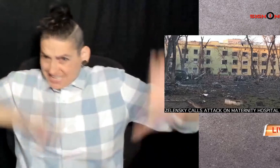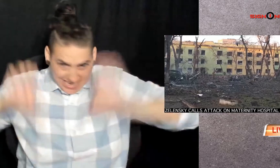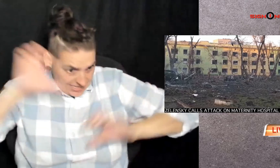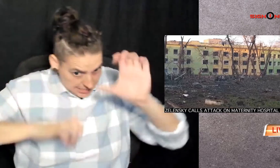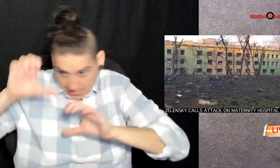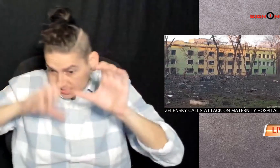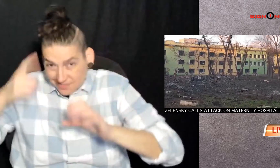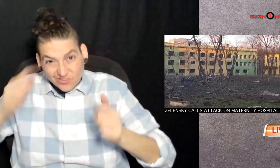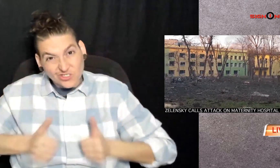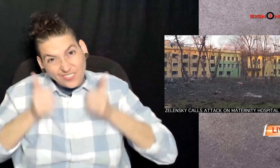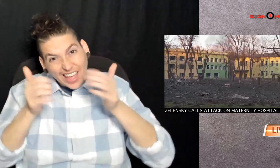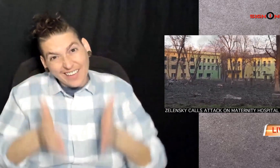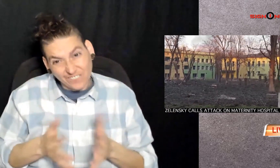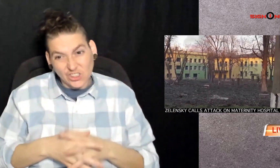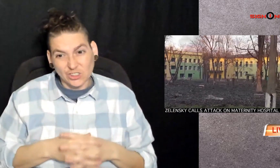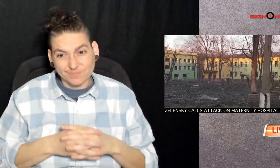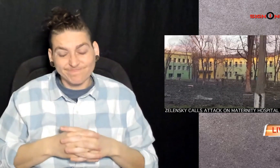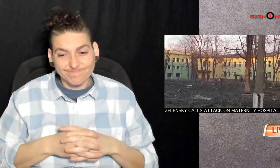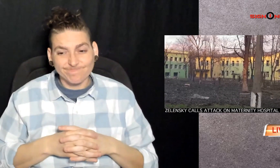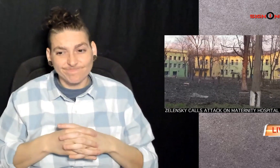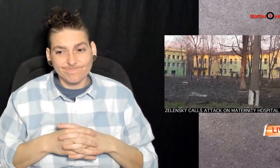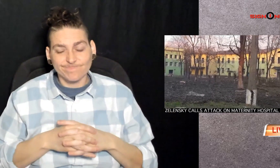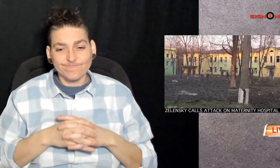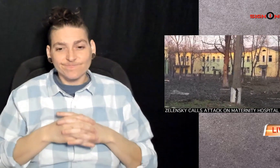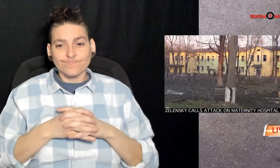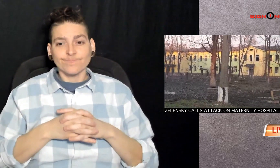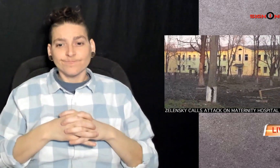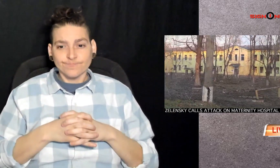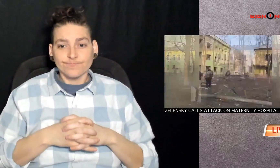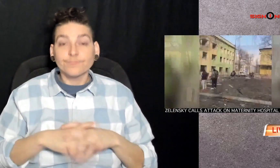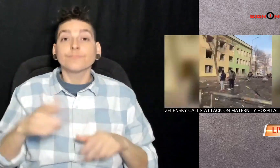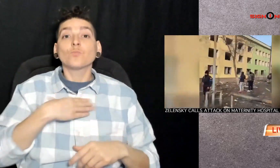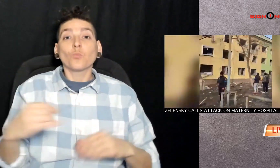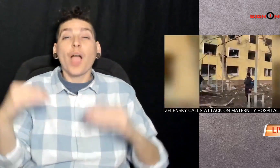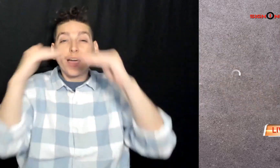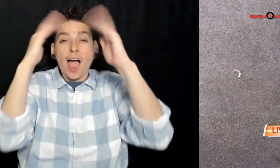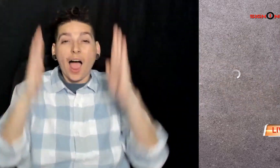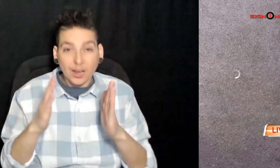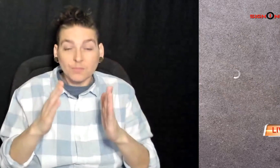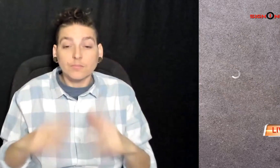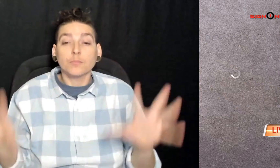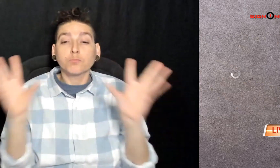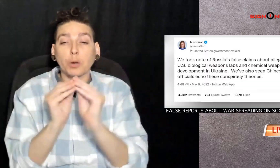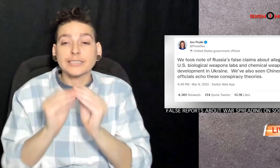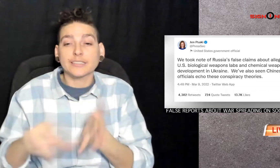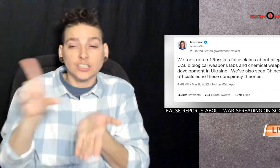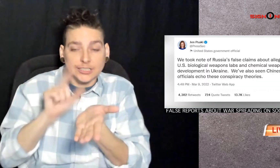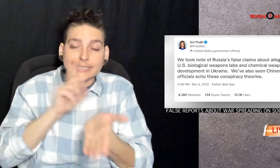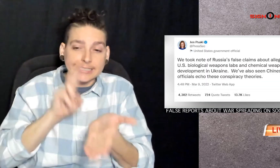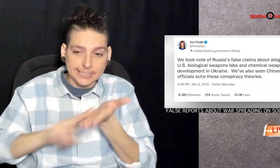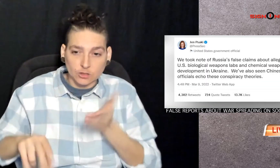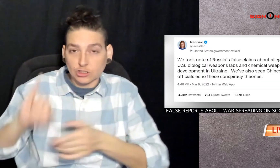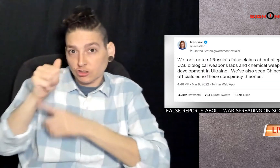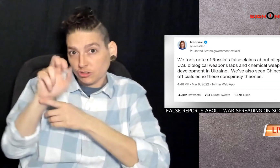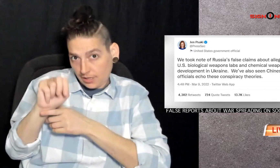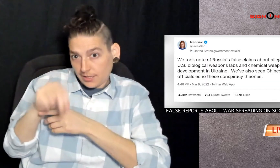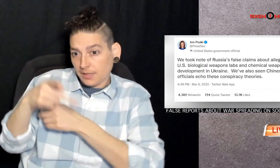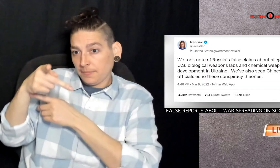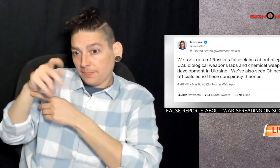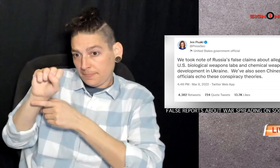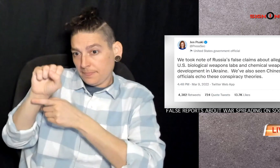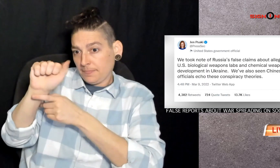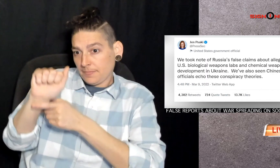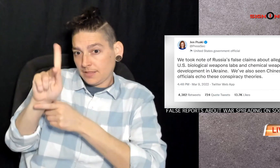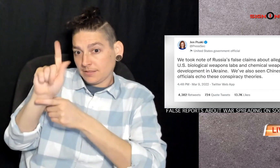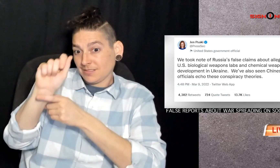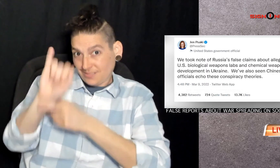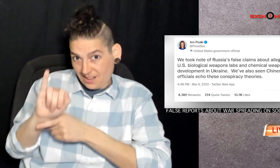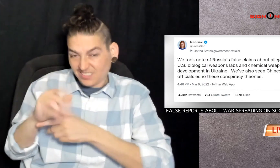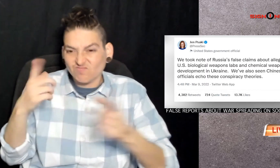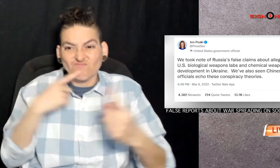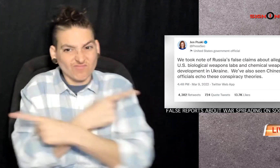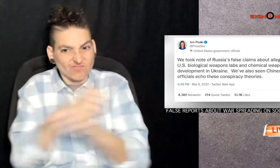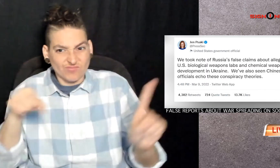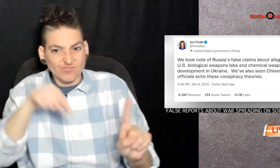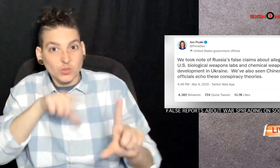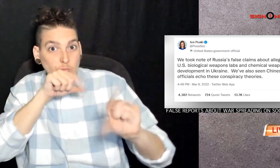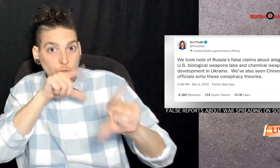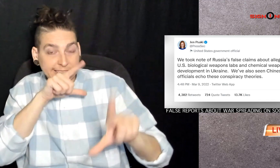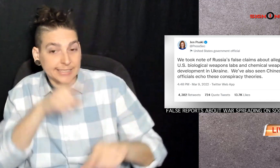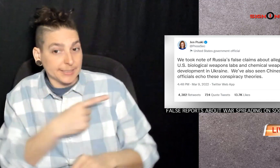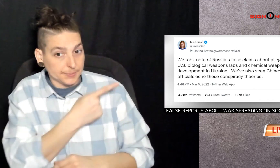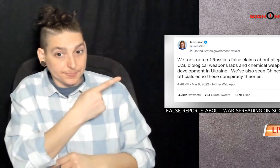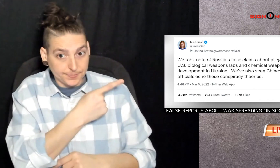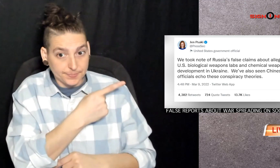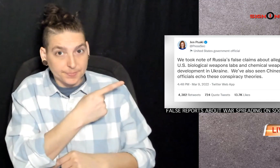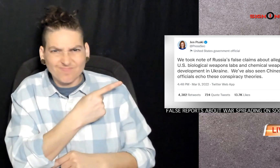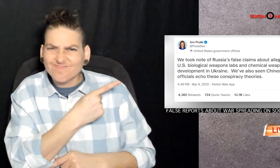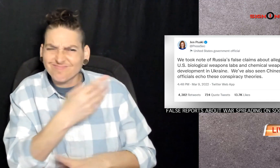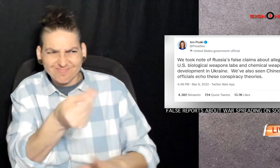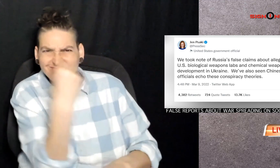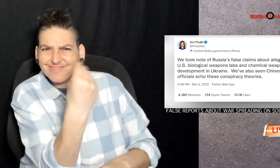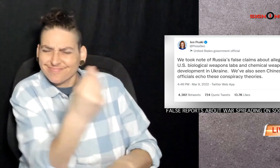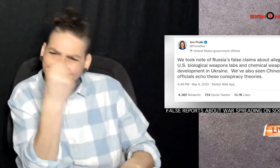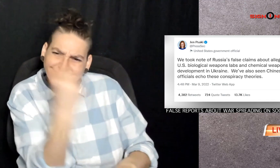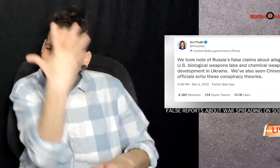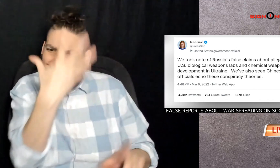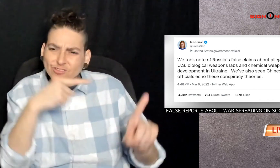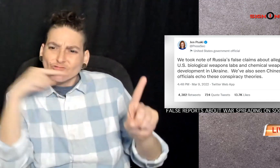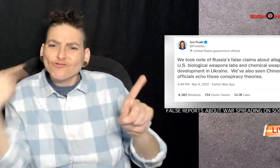frantic search for survivors White House press secretary Jan Psaki issued